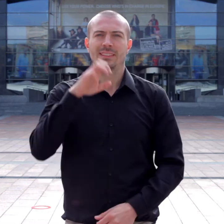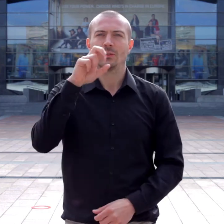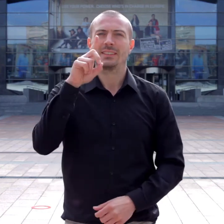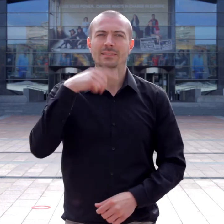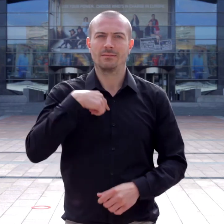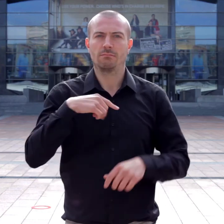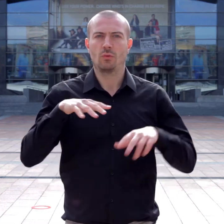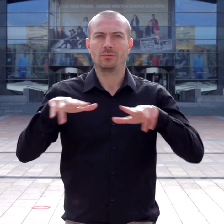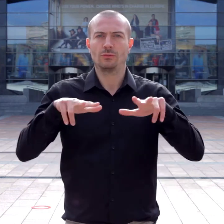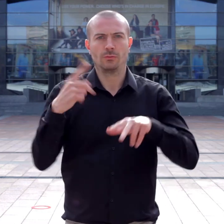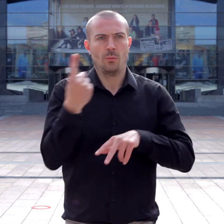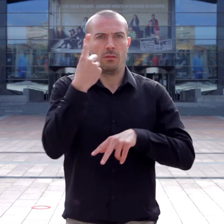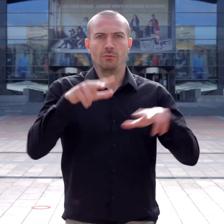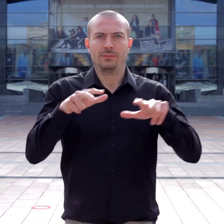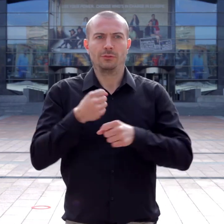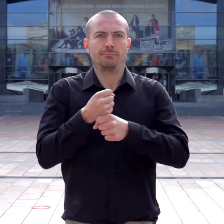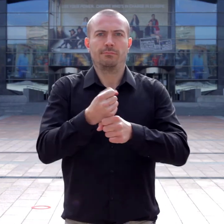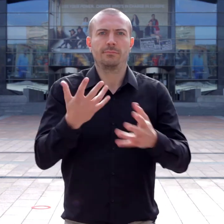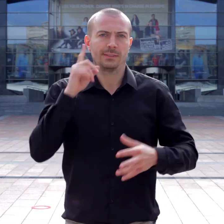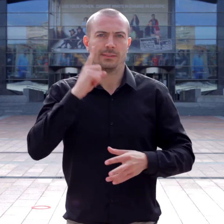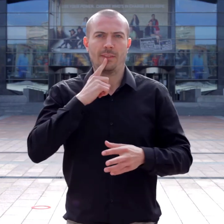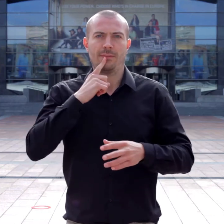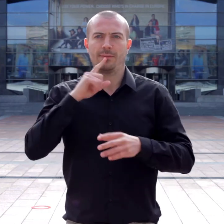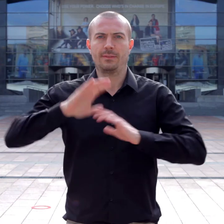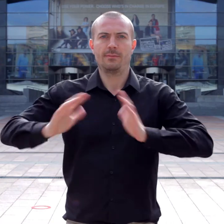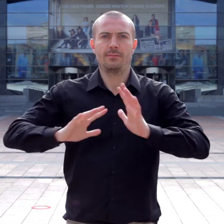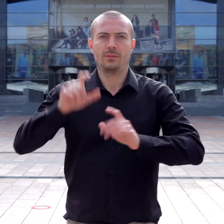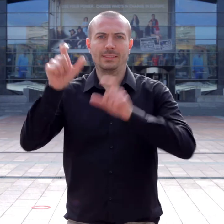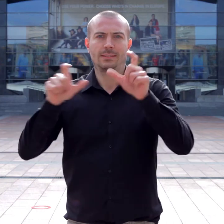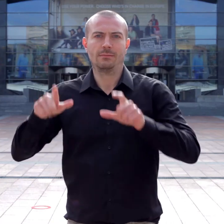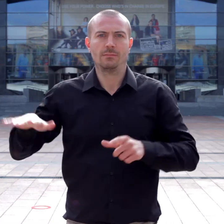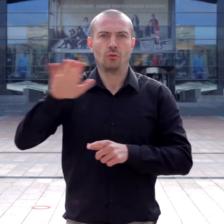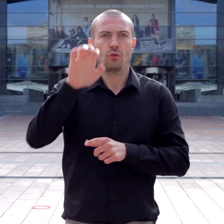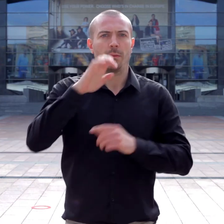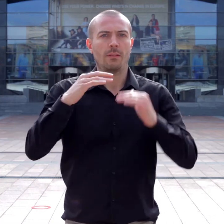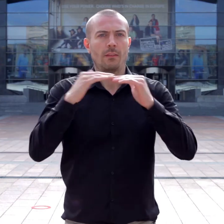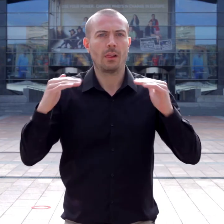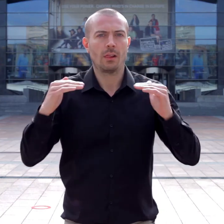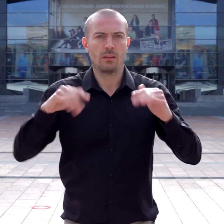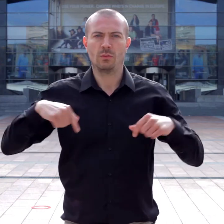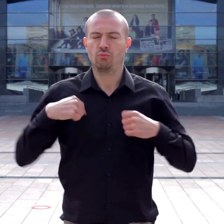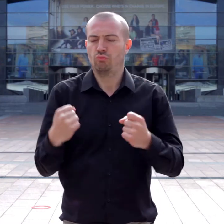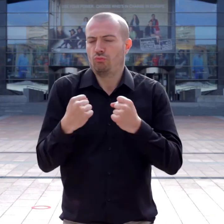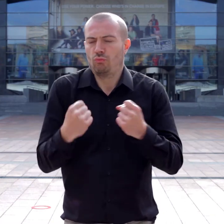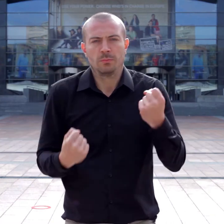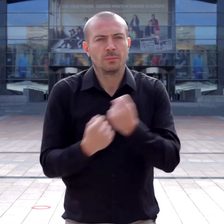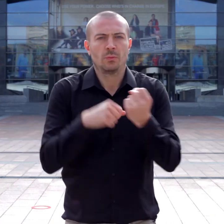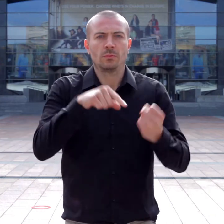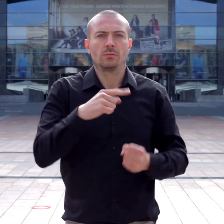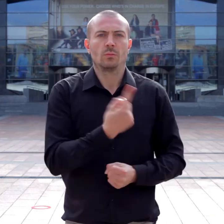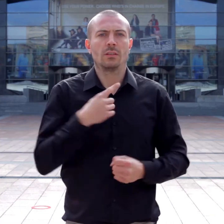strongly supports the WePromise campaign’s charter,